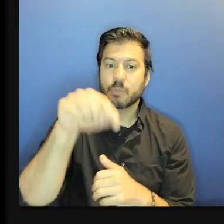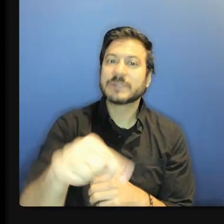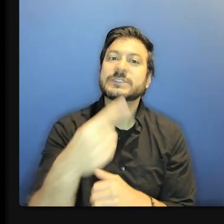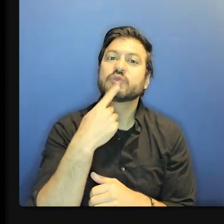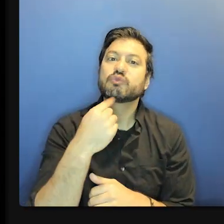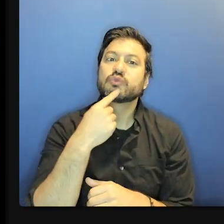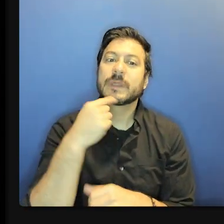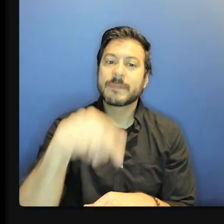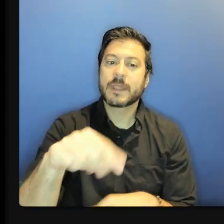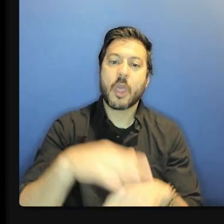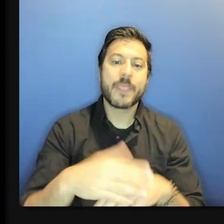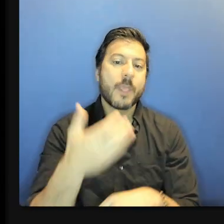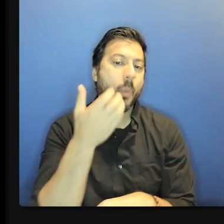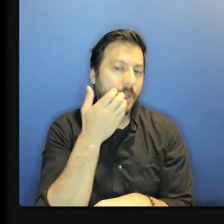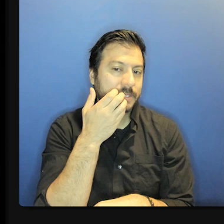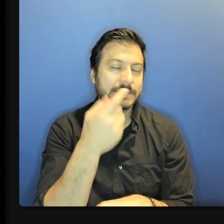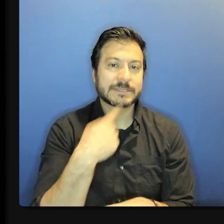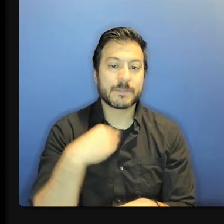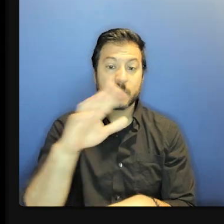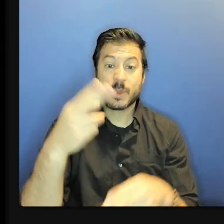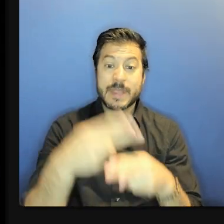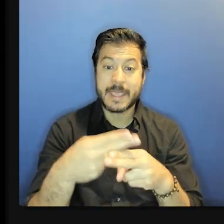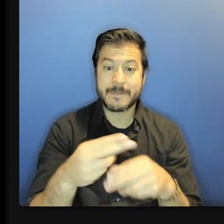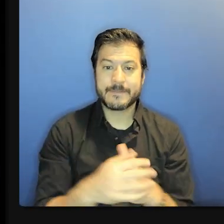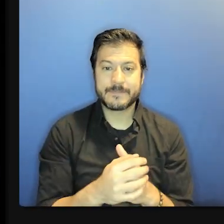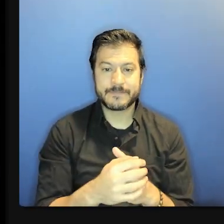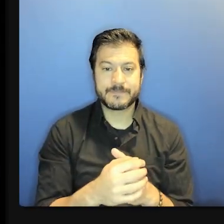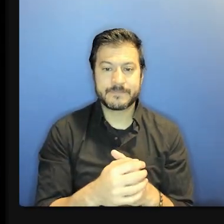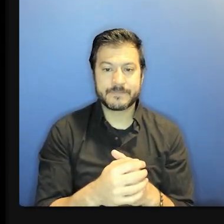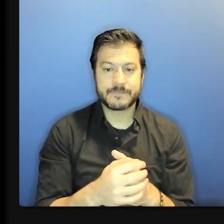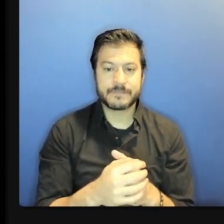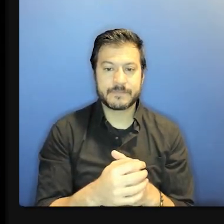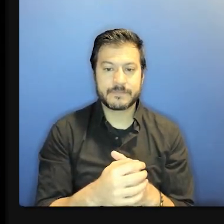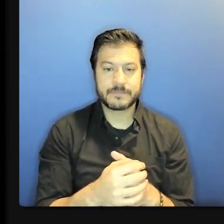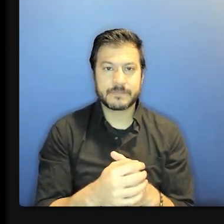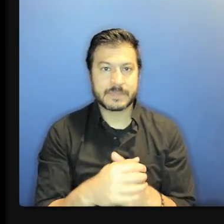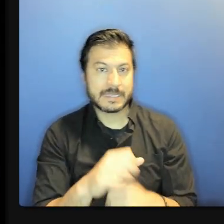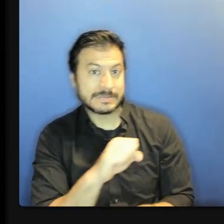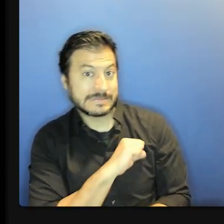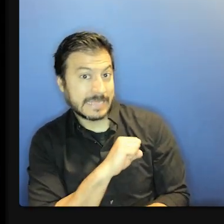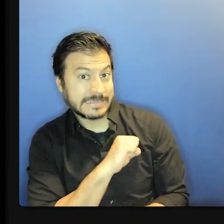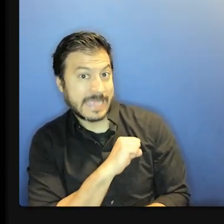Press the red button on the walkie-talkie and tell me your name. Satya.